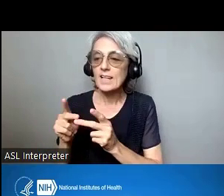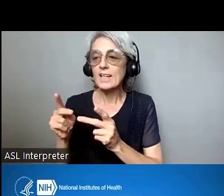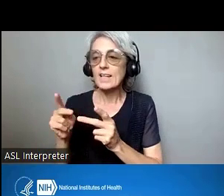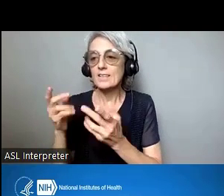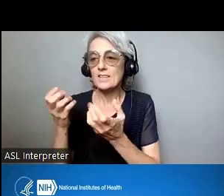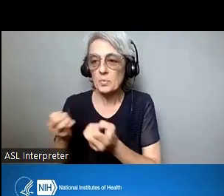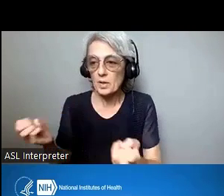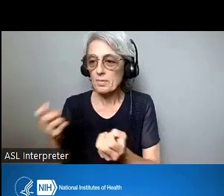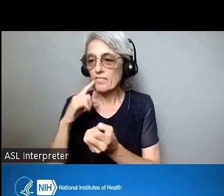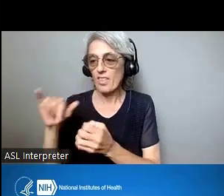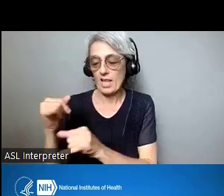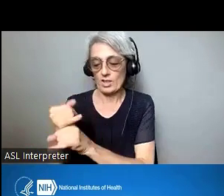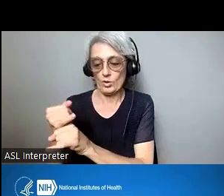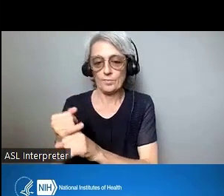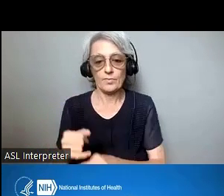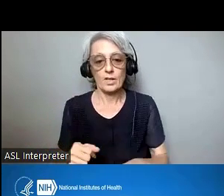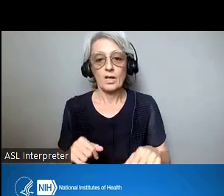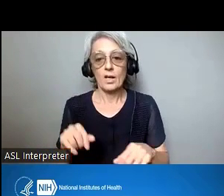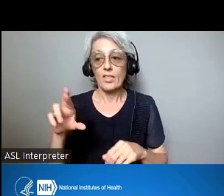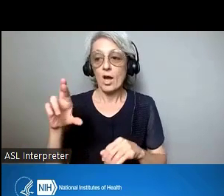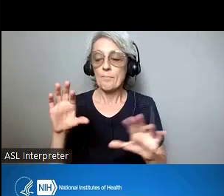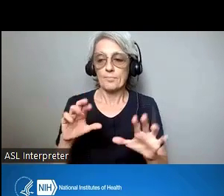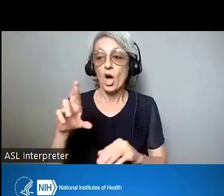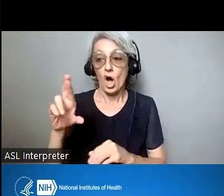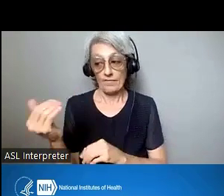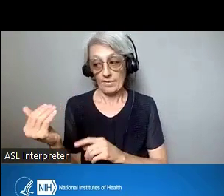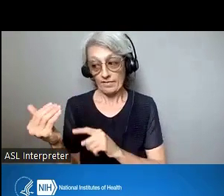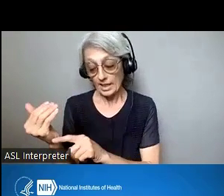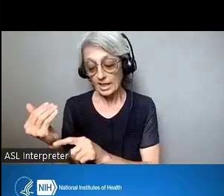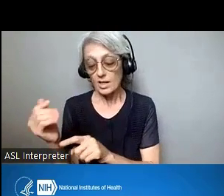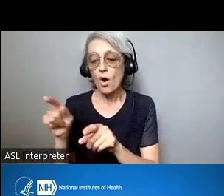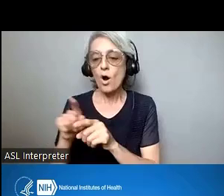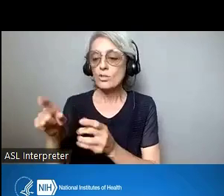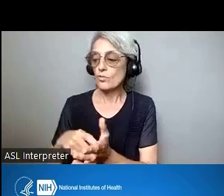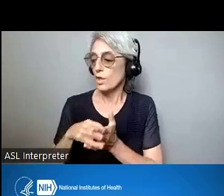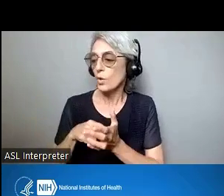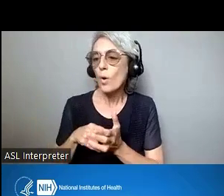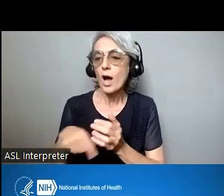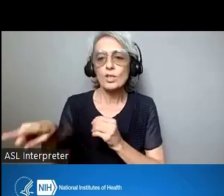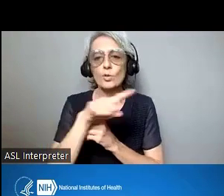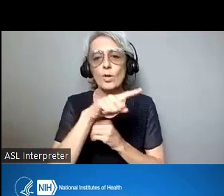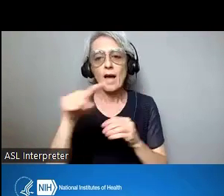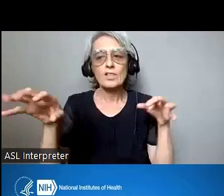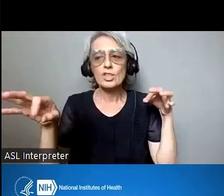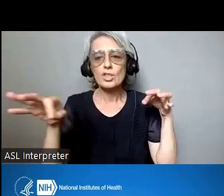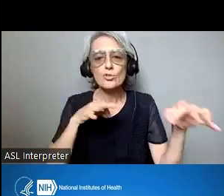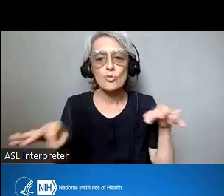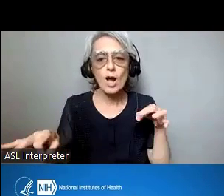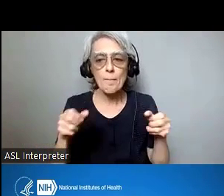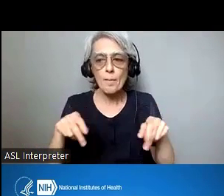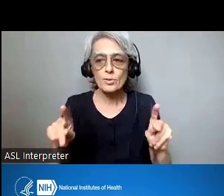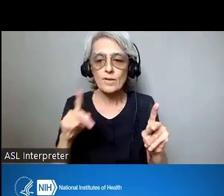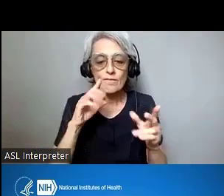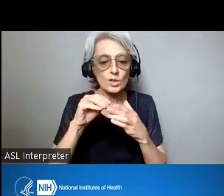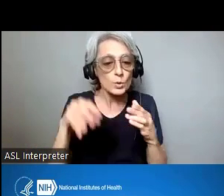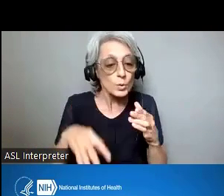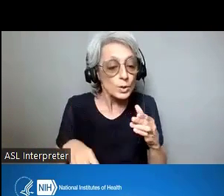The R15 also requires that you describe opportunities for students in how the award will strengthen